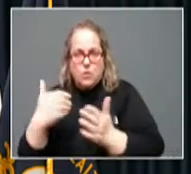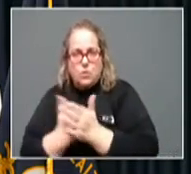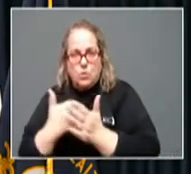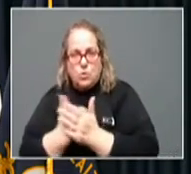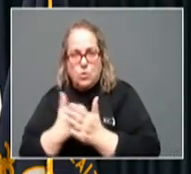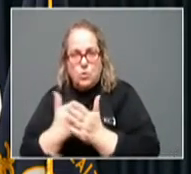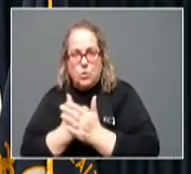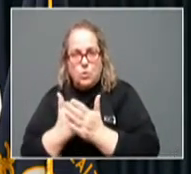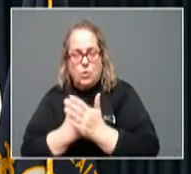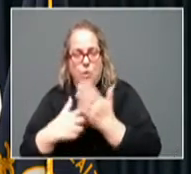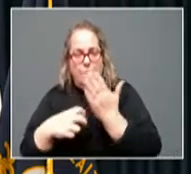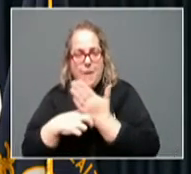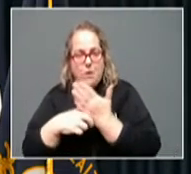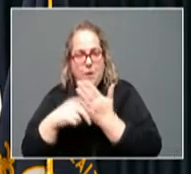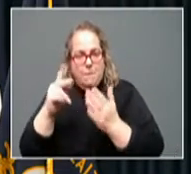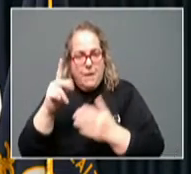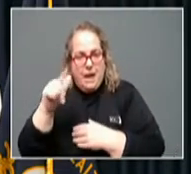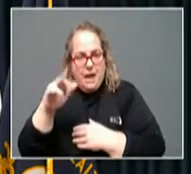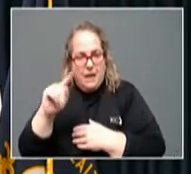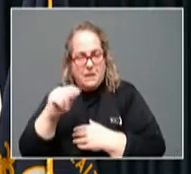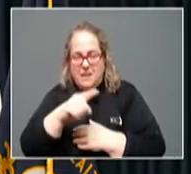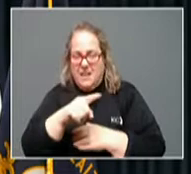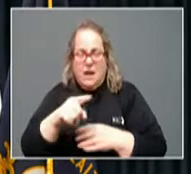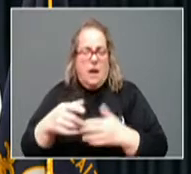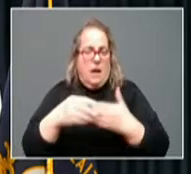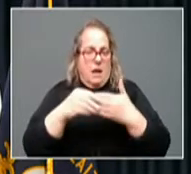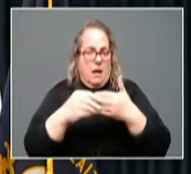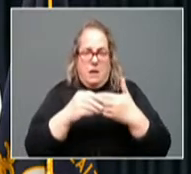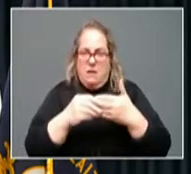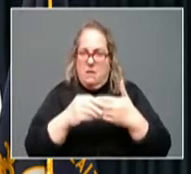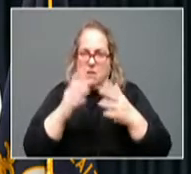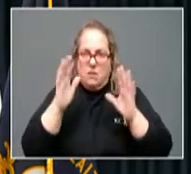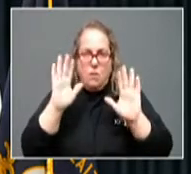designed to meet both initial startup and long term educational and trading